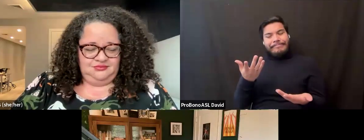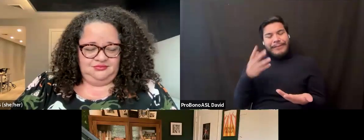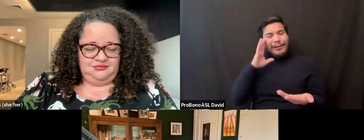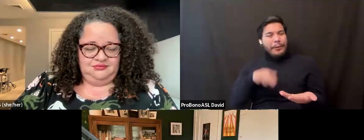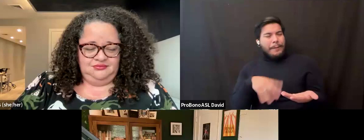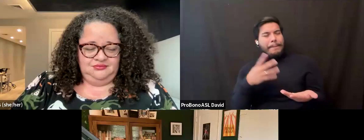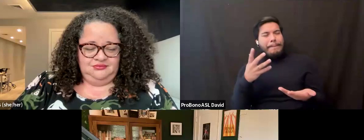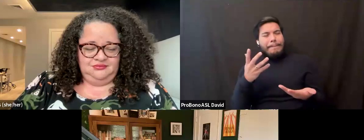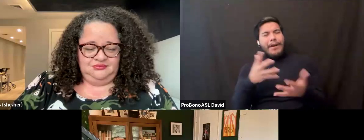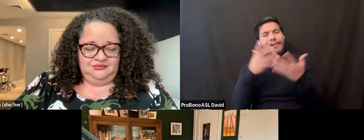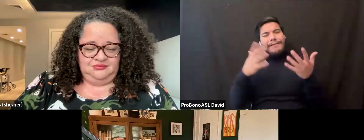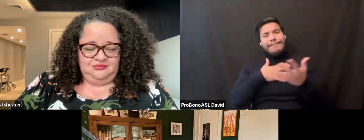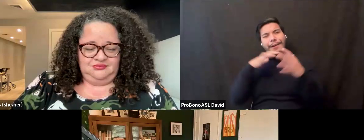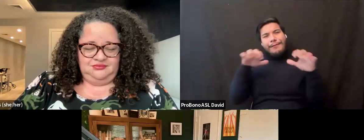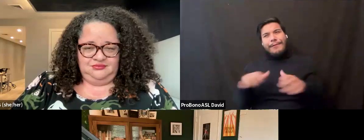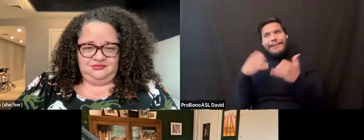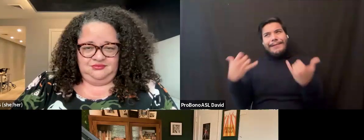a lot of my work at this point is to